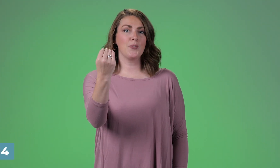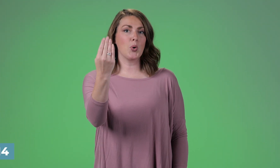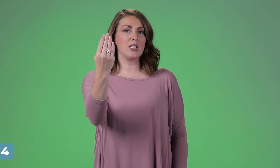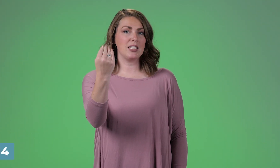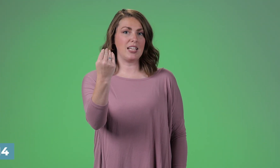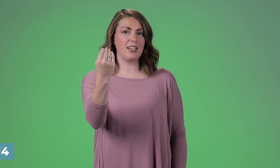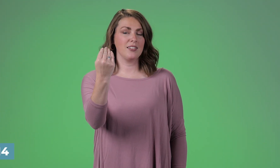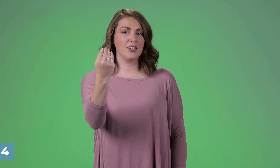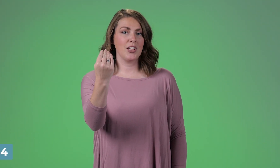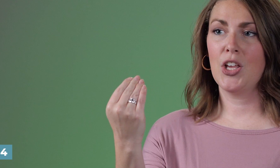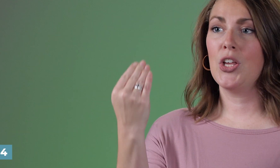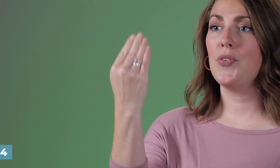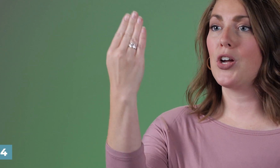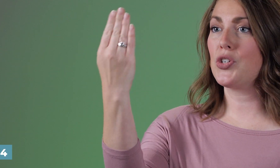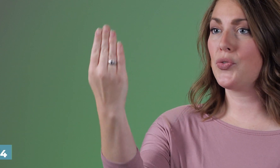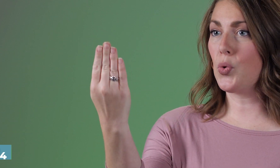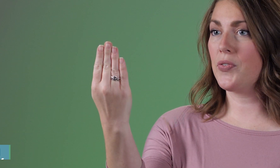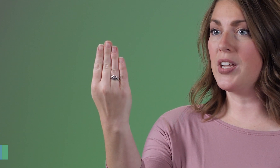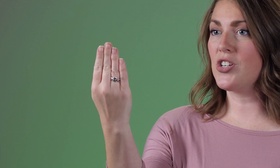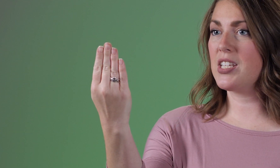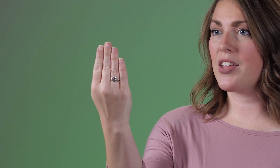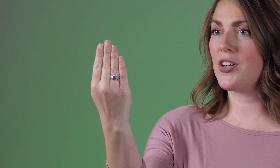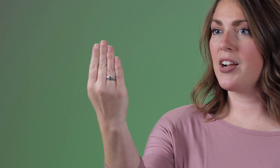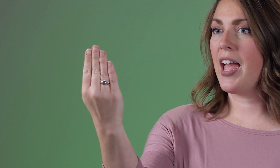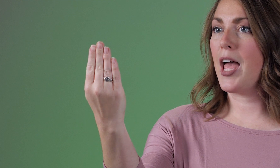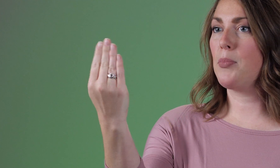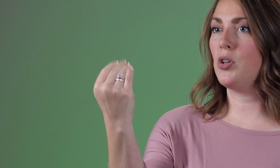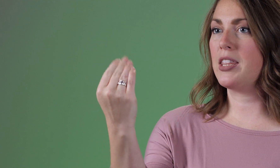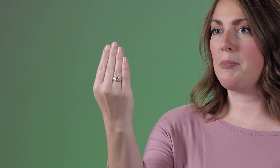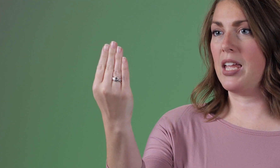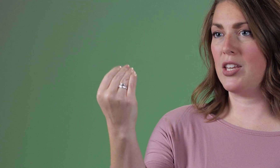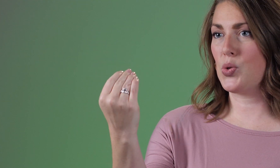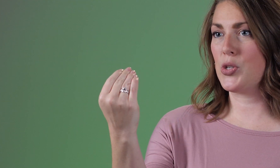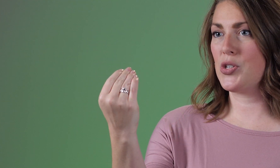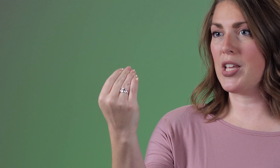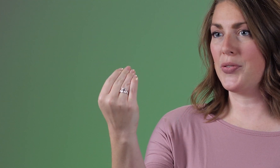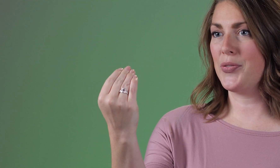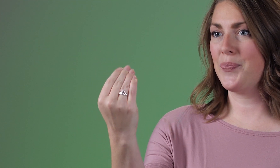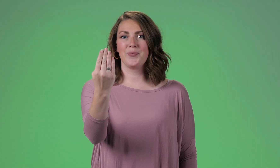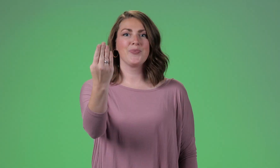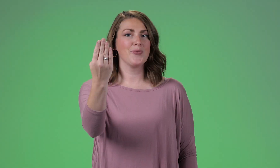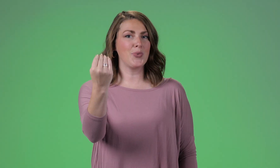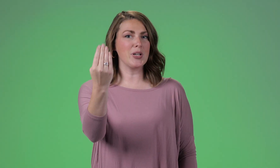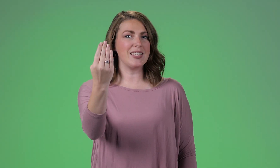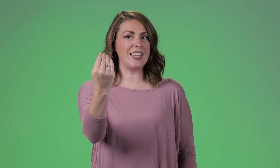fourteen,' you've got your four fingers together and pulling them in towards yourself 'fourteen.'